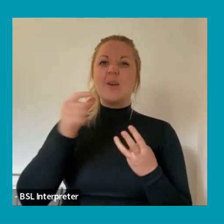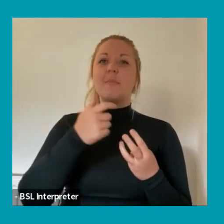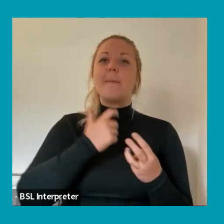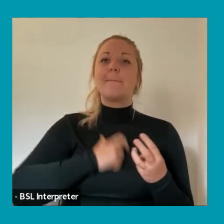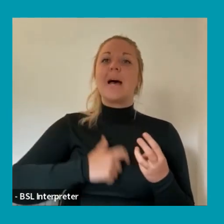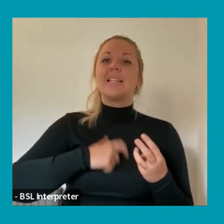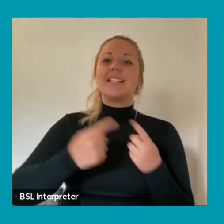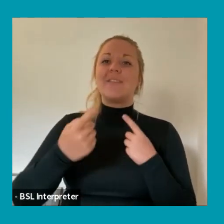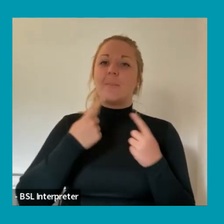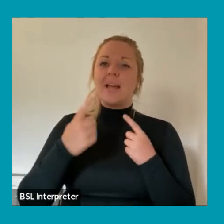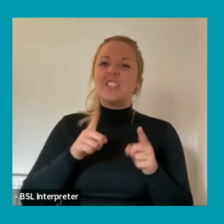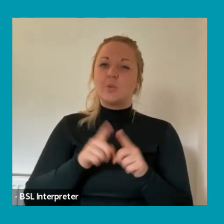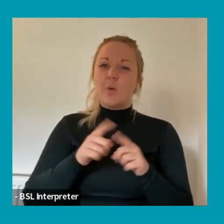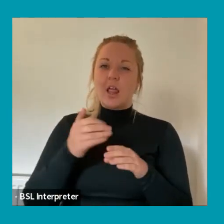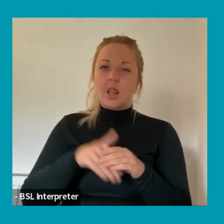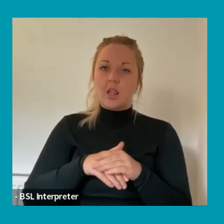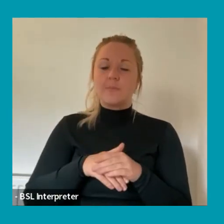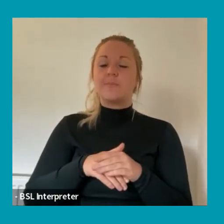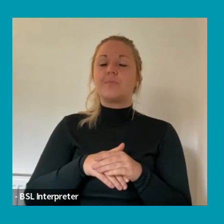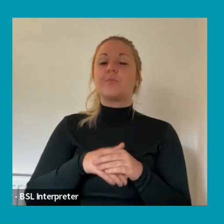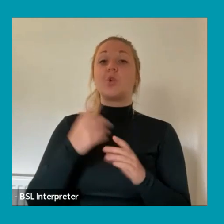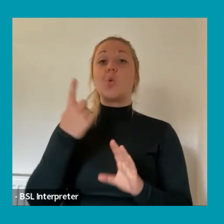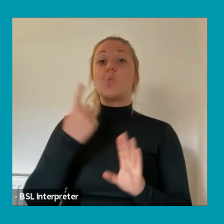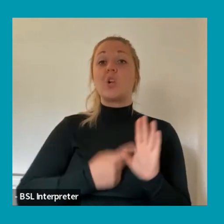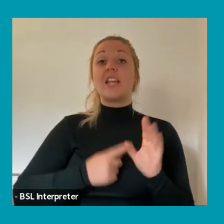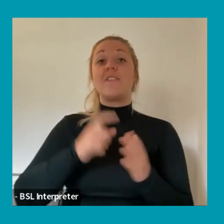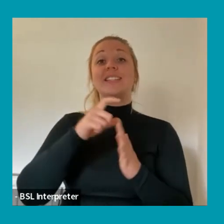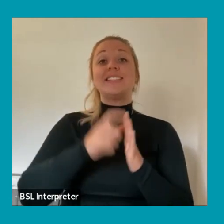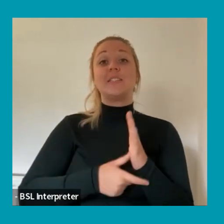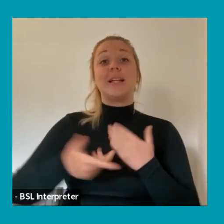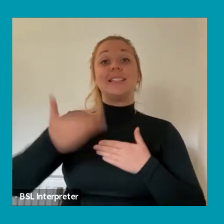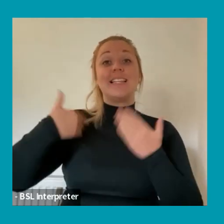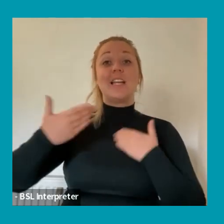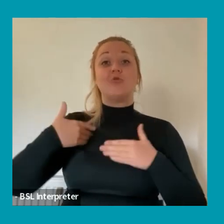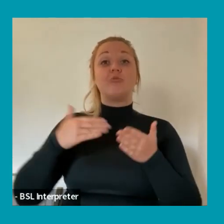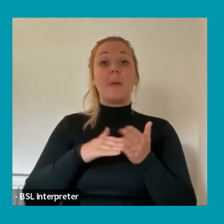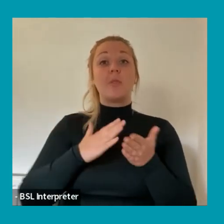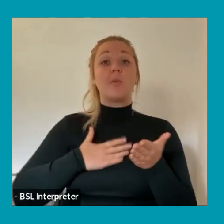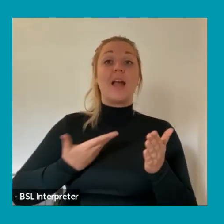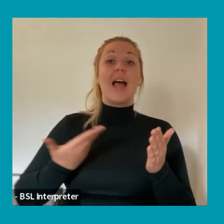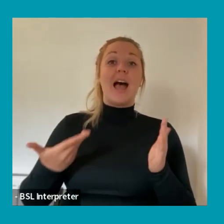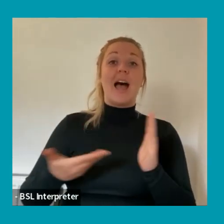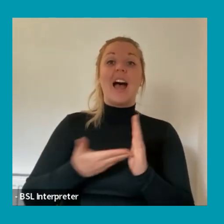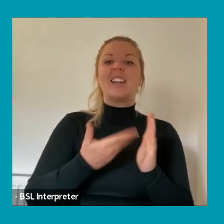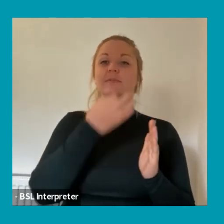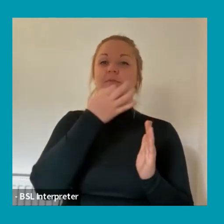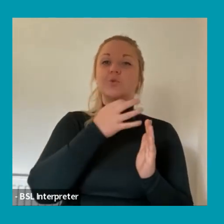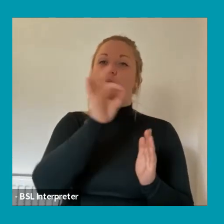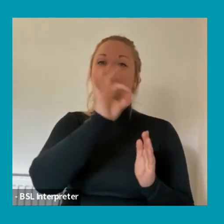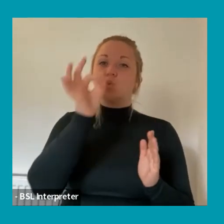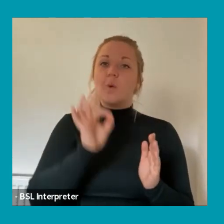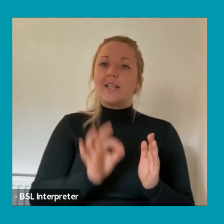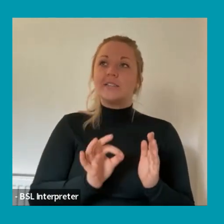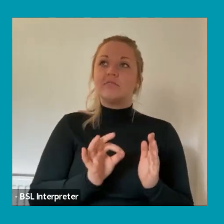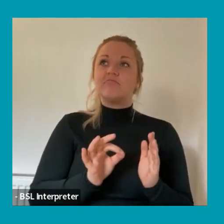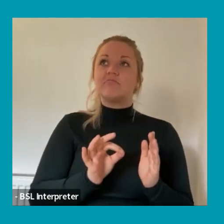So one year for disability history month we added in a few questions, as to perhaps a little bit about the